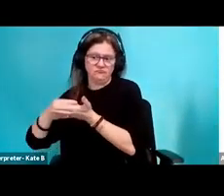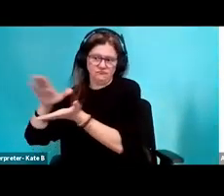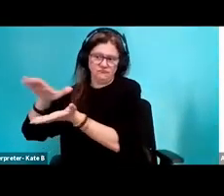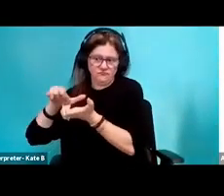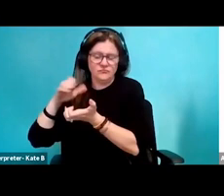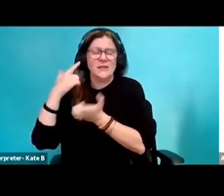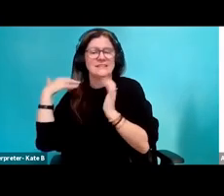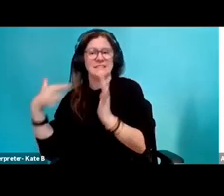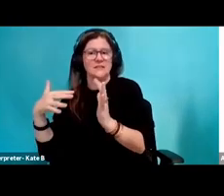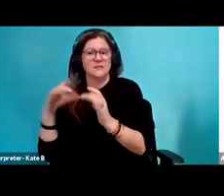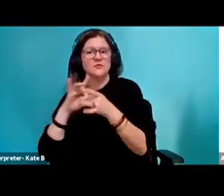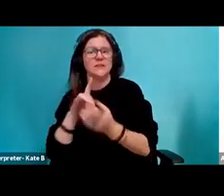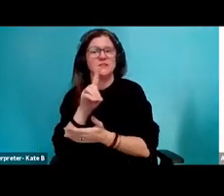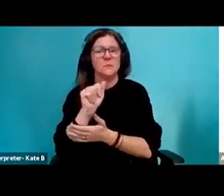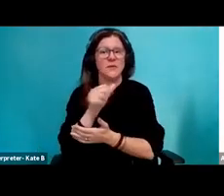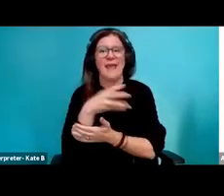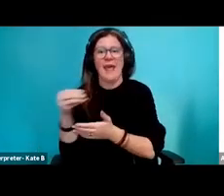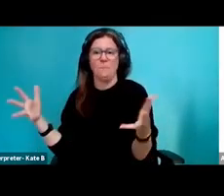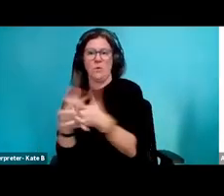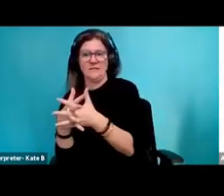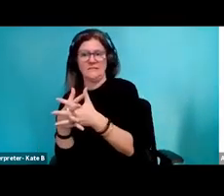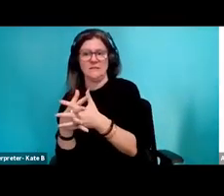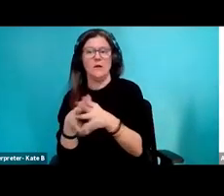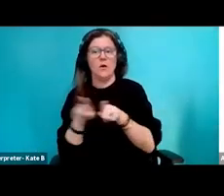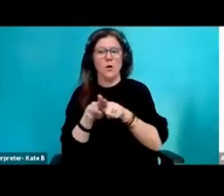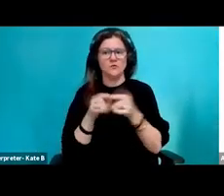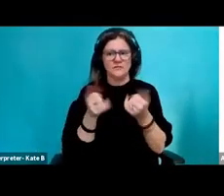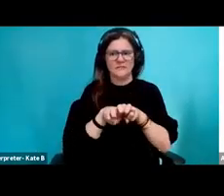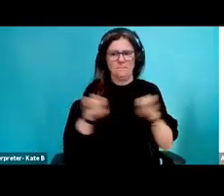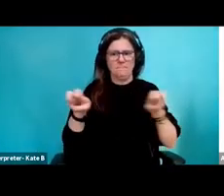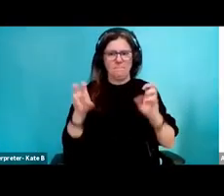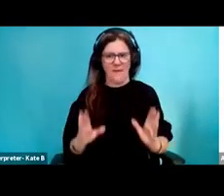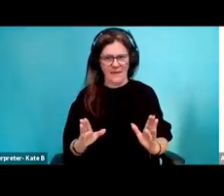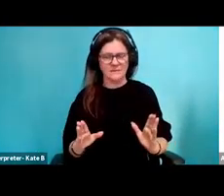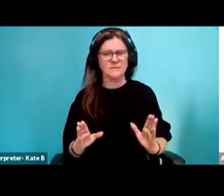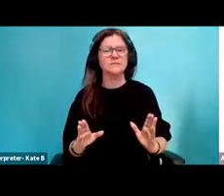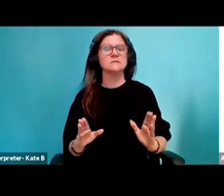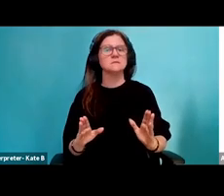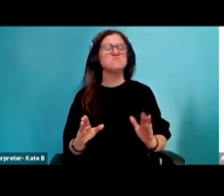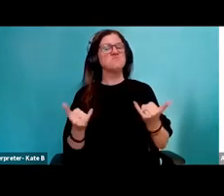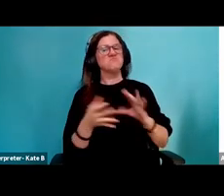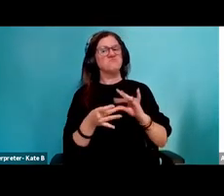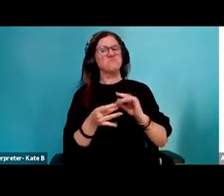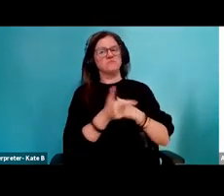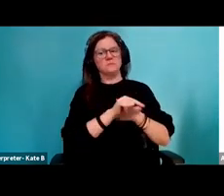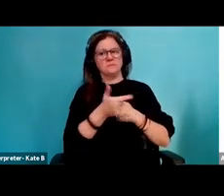pregnancy. And also thank you to today's panelists, who you will hear from later here this morning.